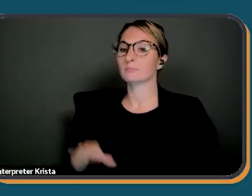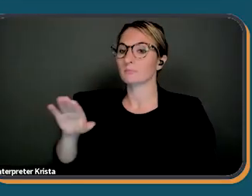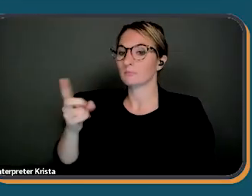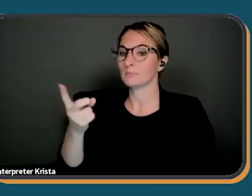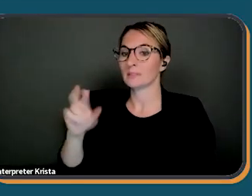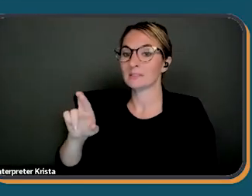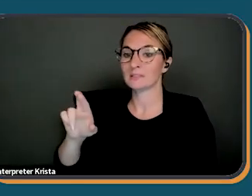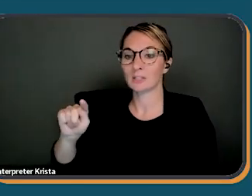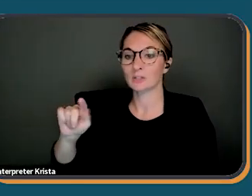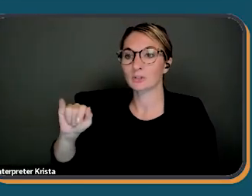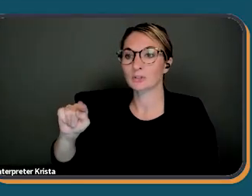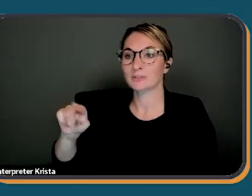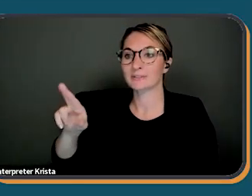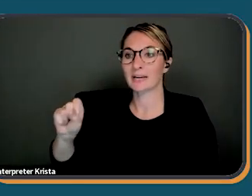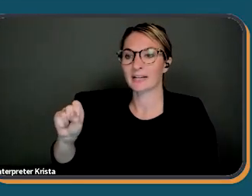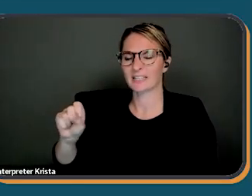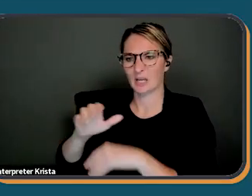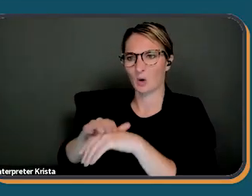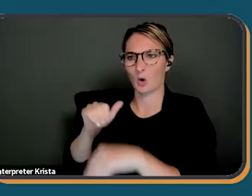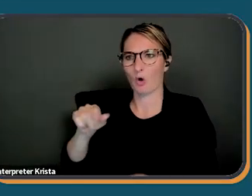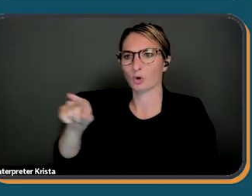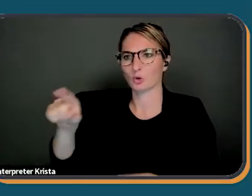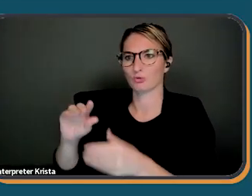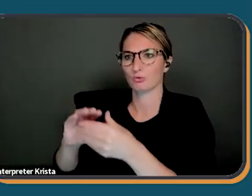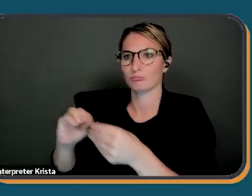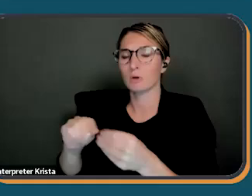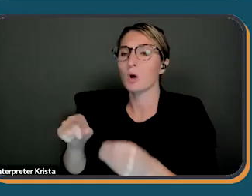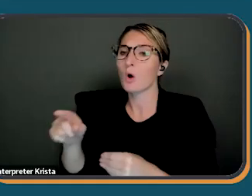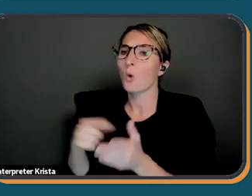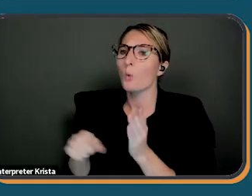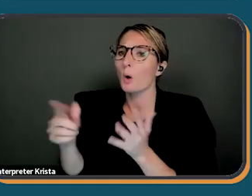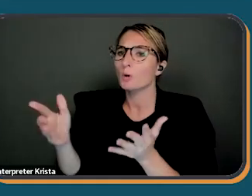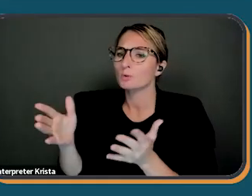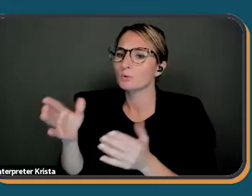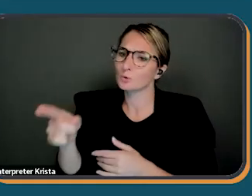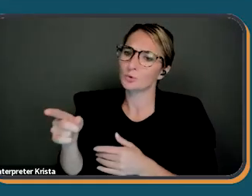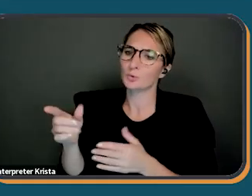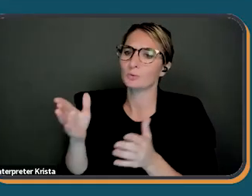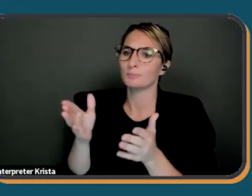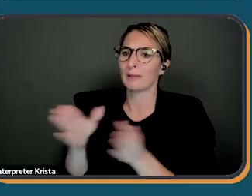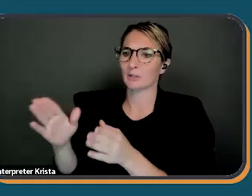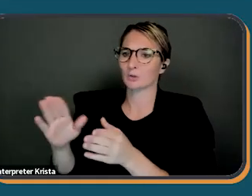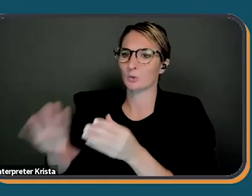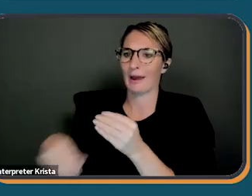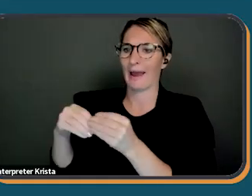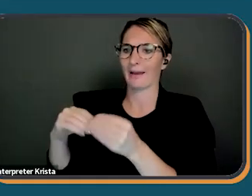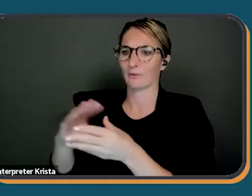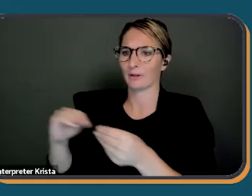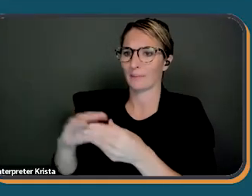Brooke Cruz: Dr. Titus, I'll bring you in now. What would you add to this conversation?